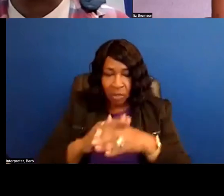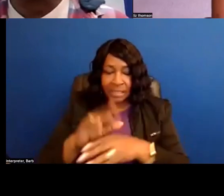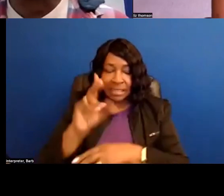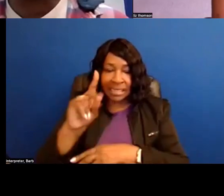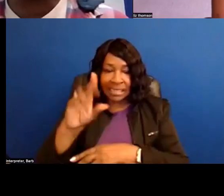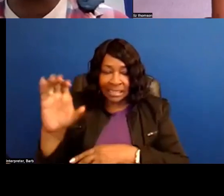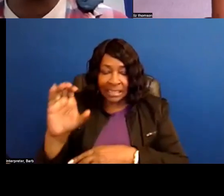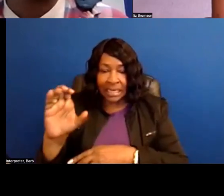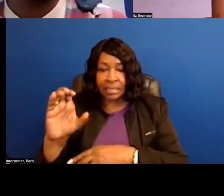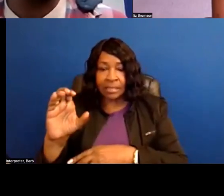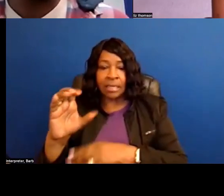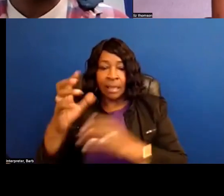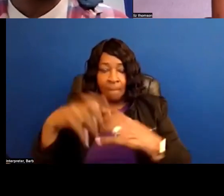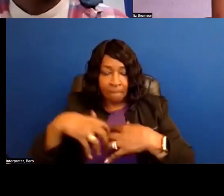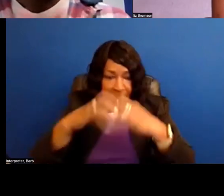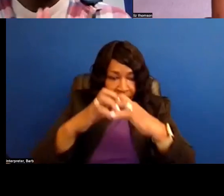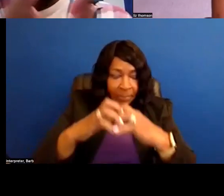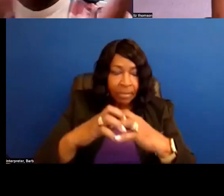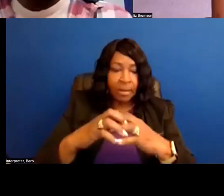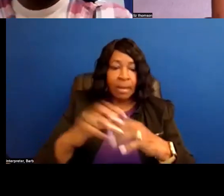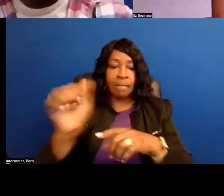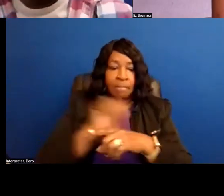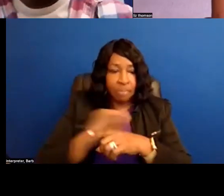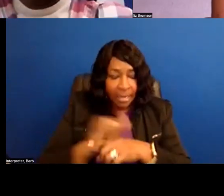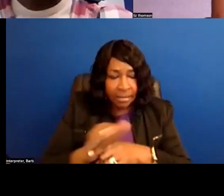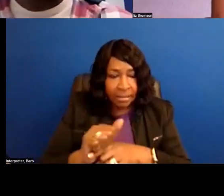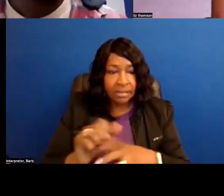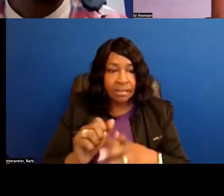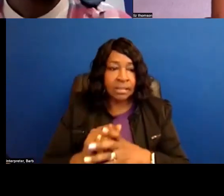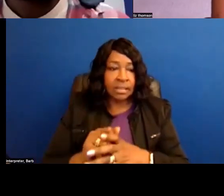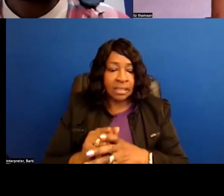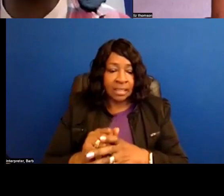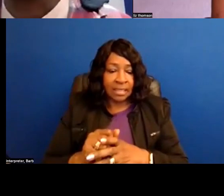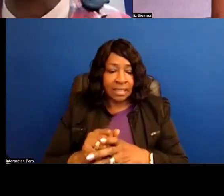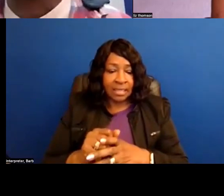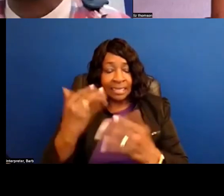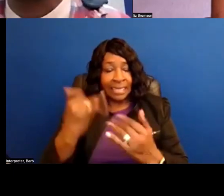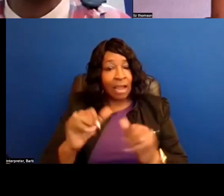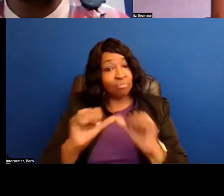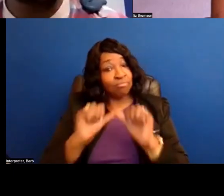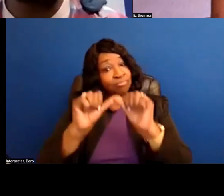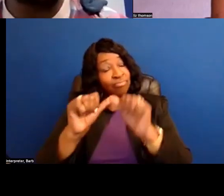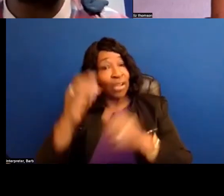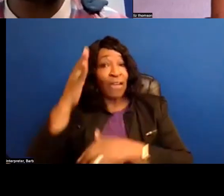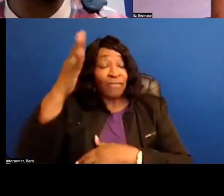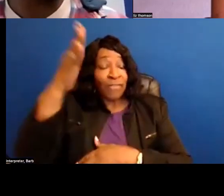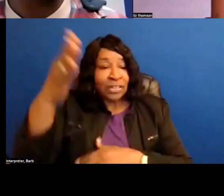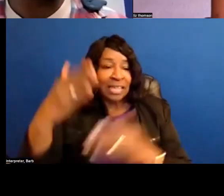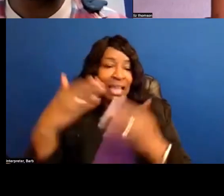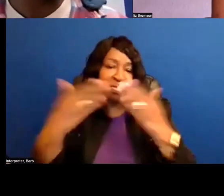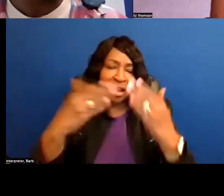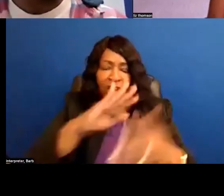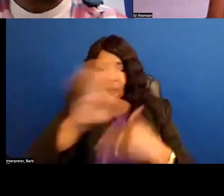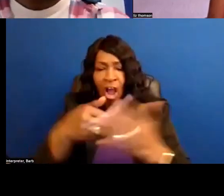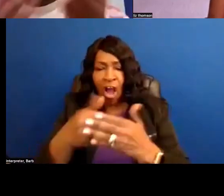and nurturing DCCS as they grow onto the future. So thank you all, have a good night, good morning,